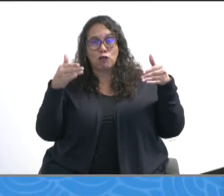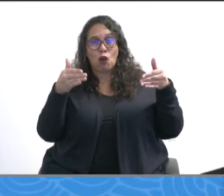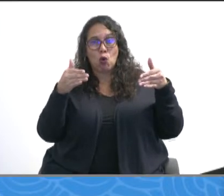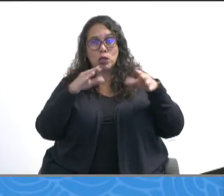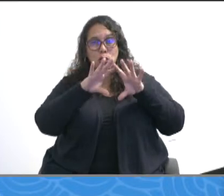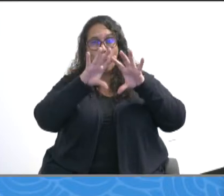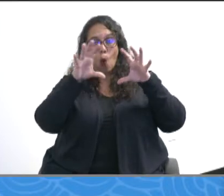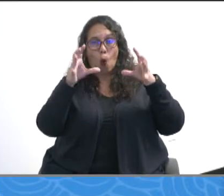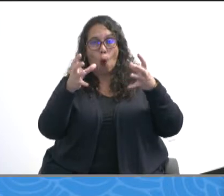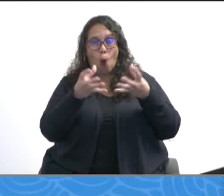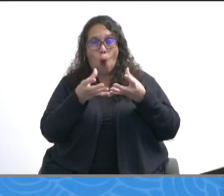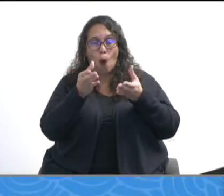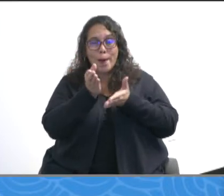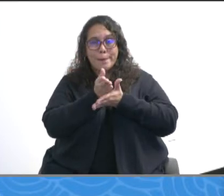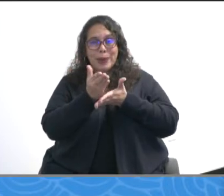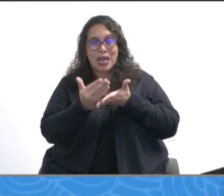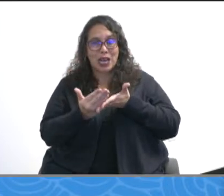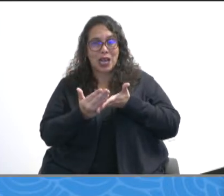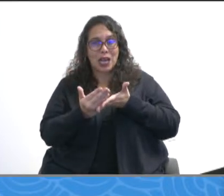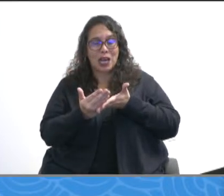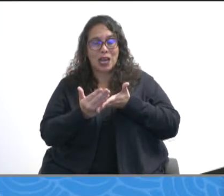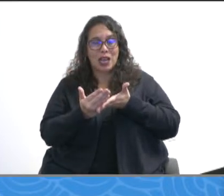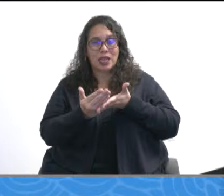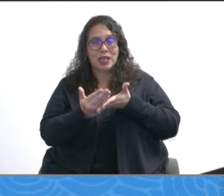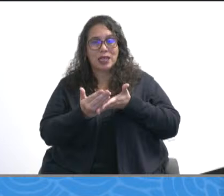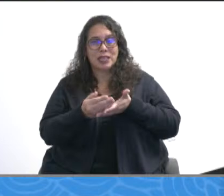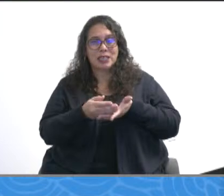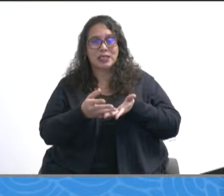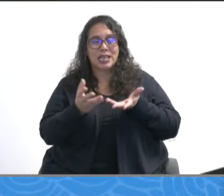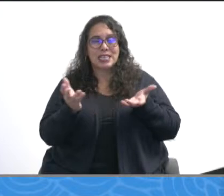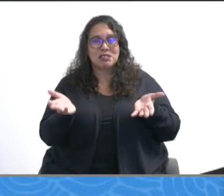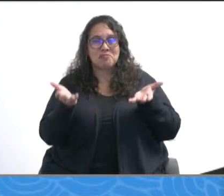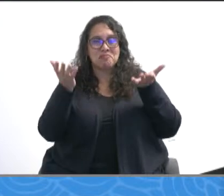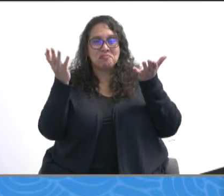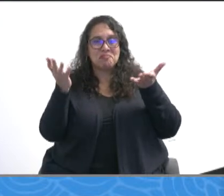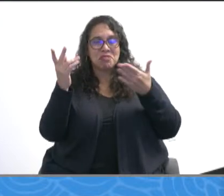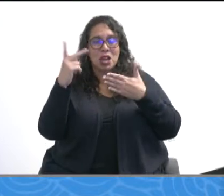wraps around uplifting programs and services